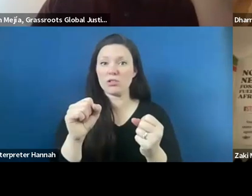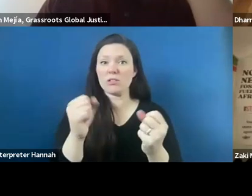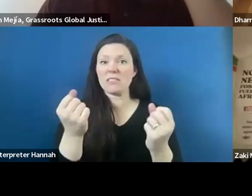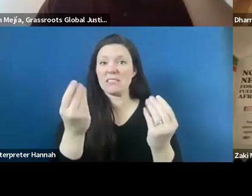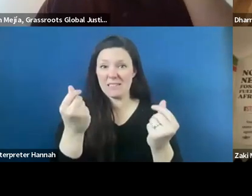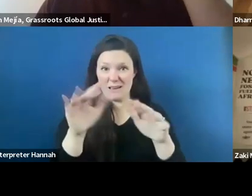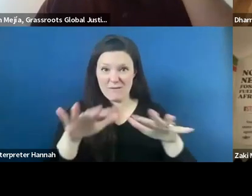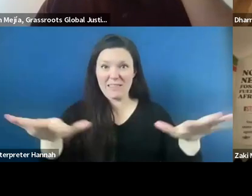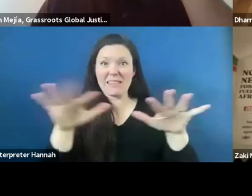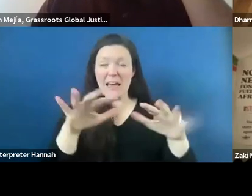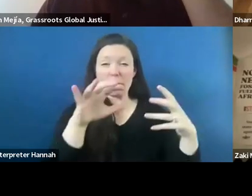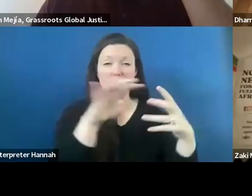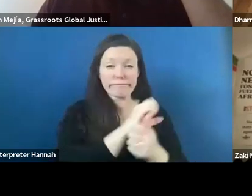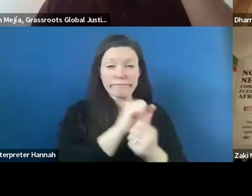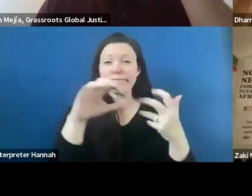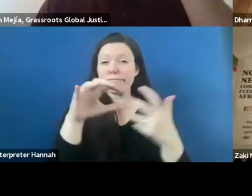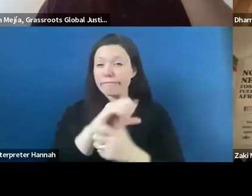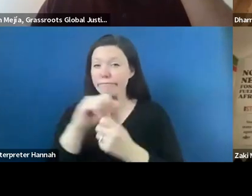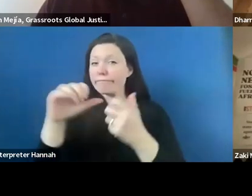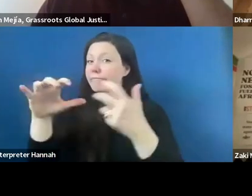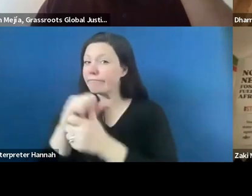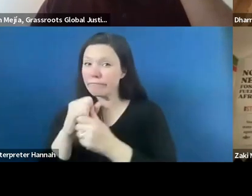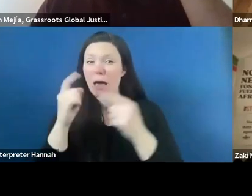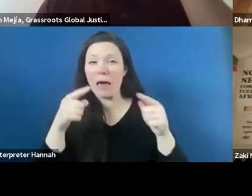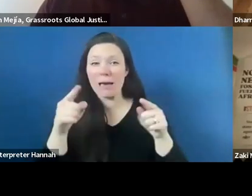because of the inundation caused by the blowing up of a dam.